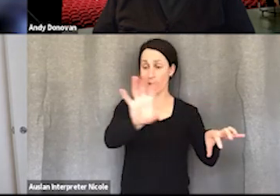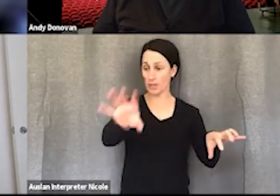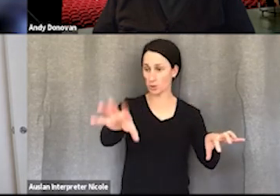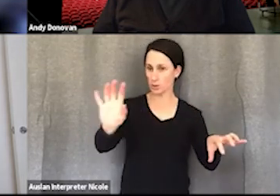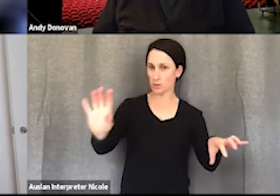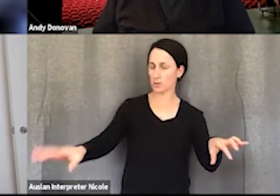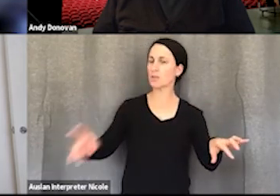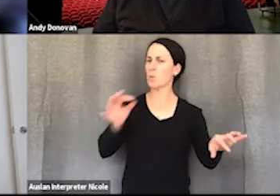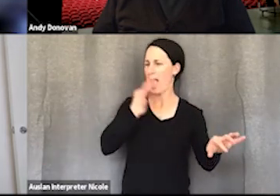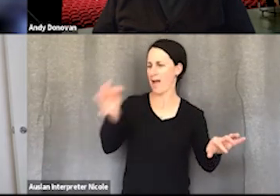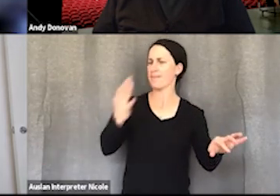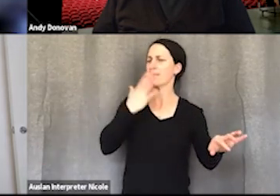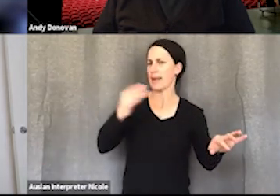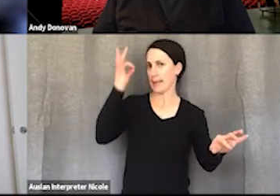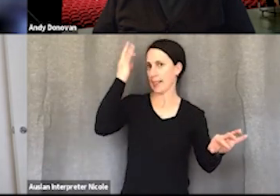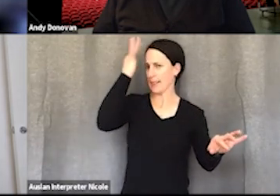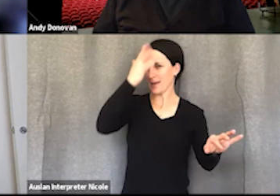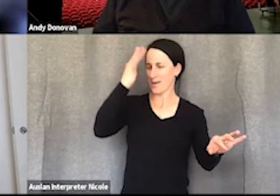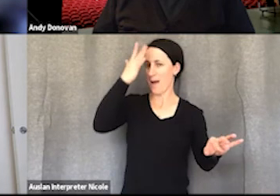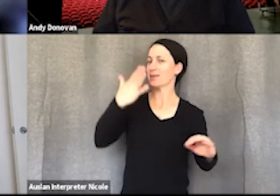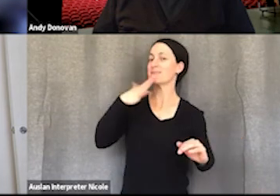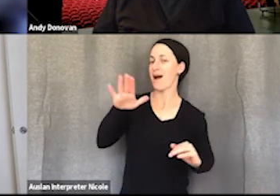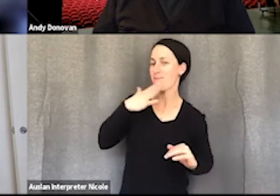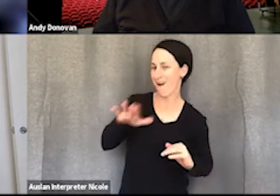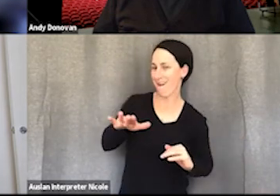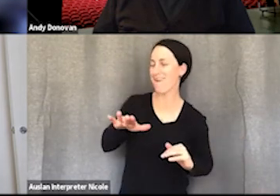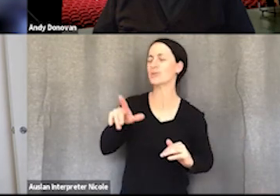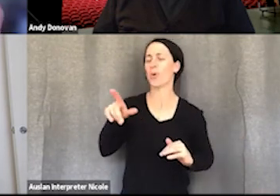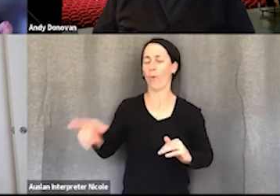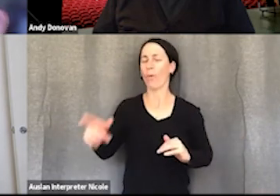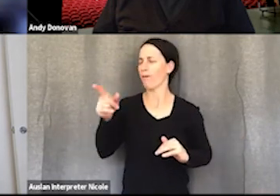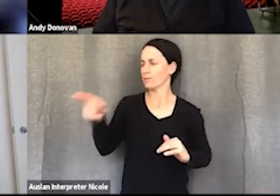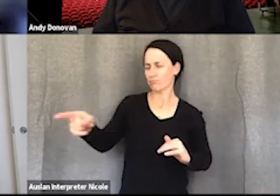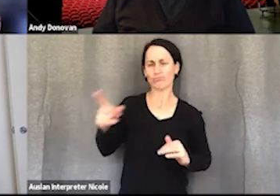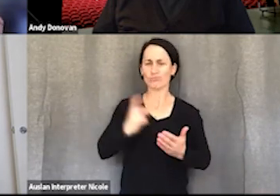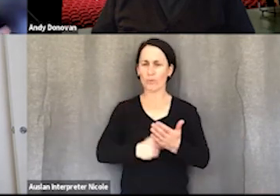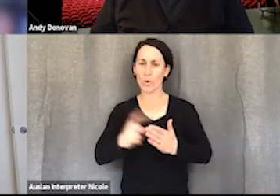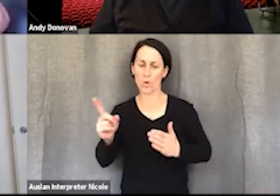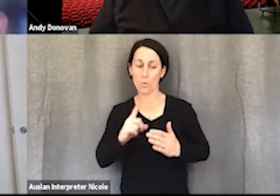period. We hear about weather, in terms of how we ask about this, whether they prefer an indoor or outdoor venue.